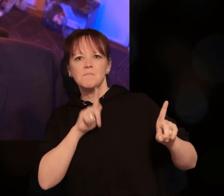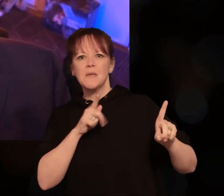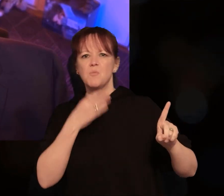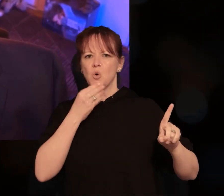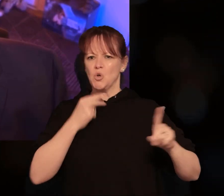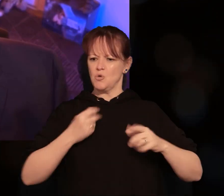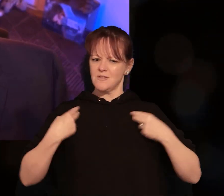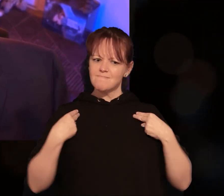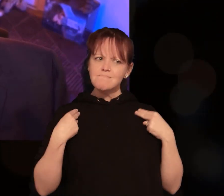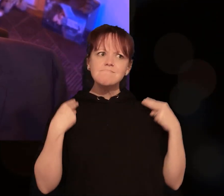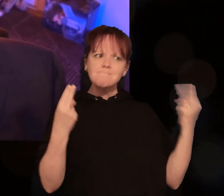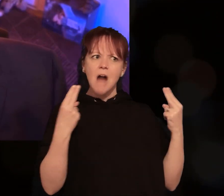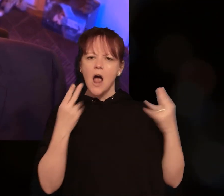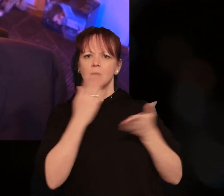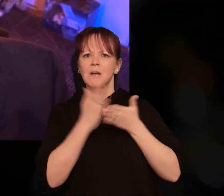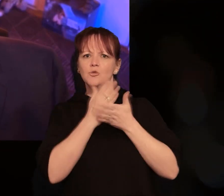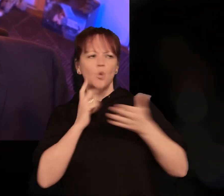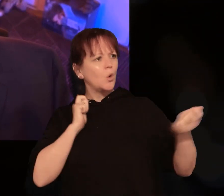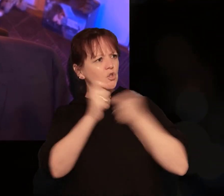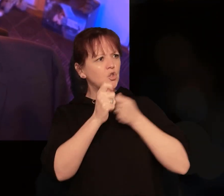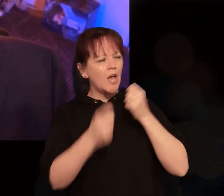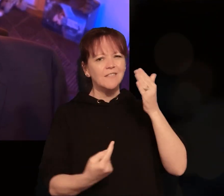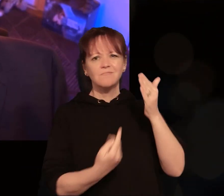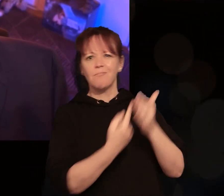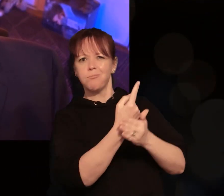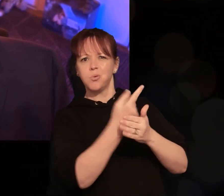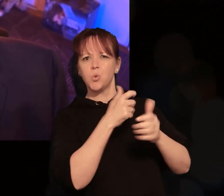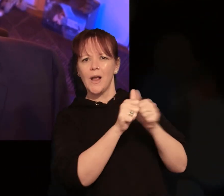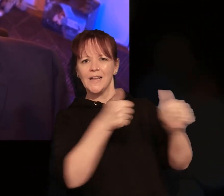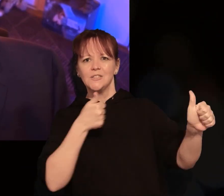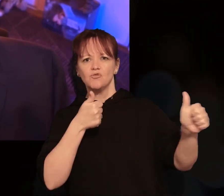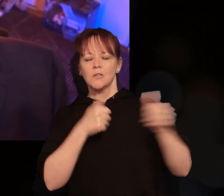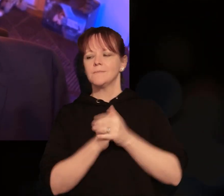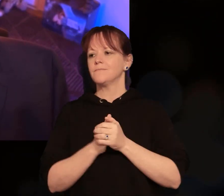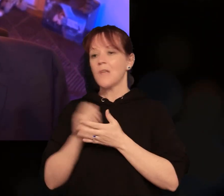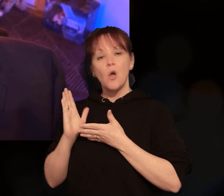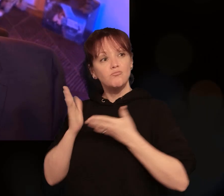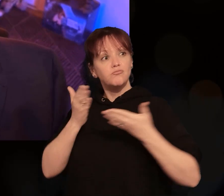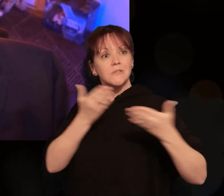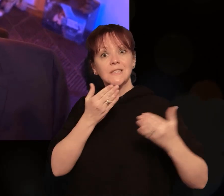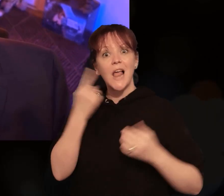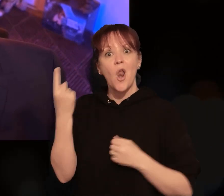to drive change across the industry. To announce this final award of the night we have the one and only,